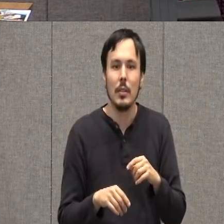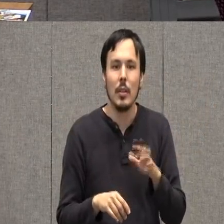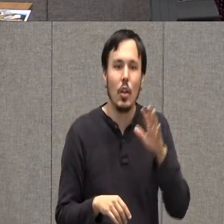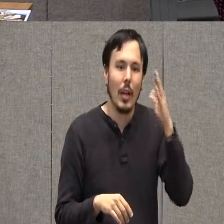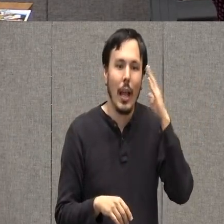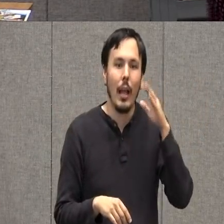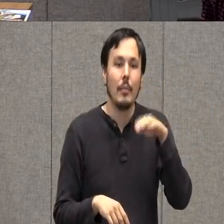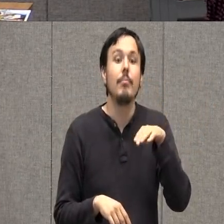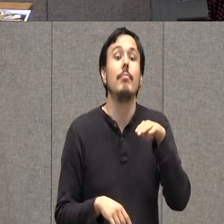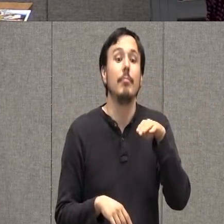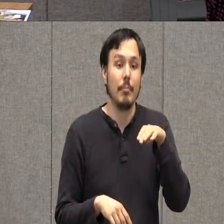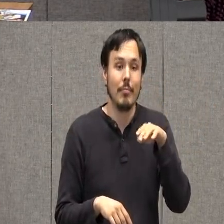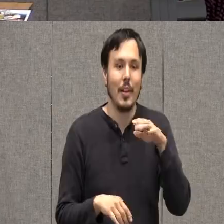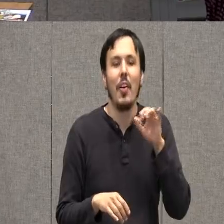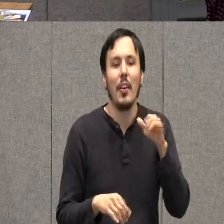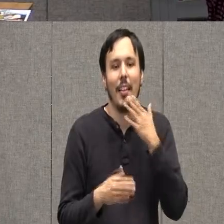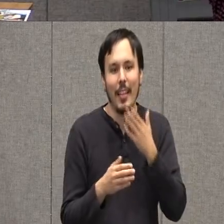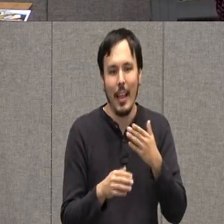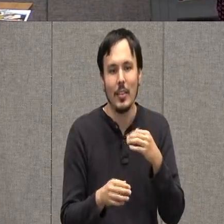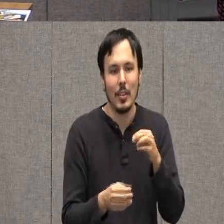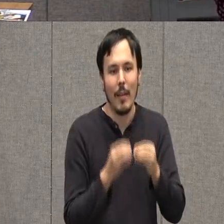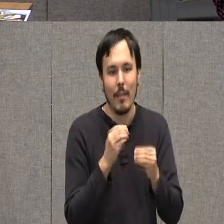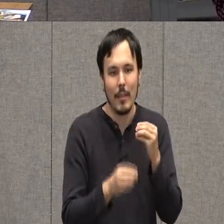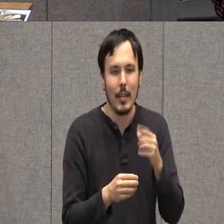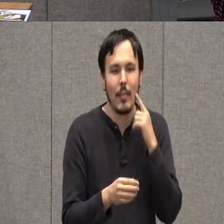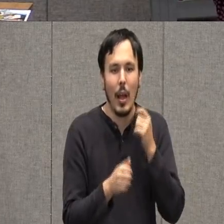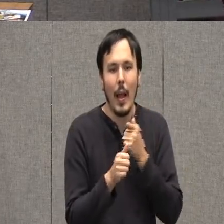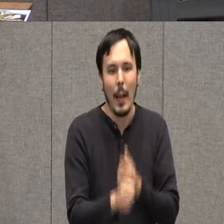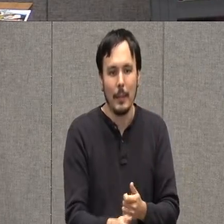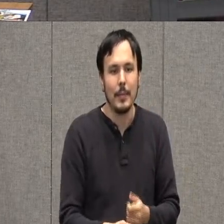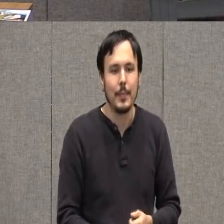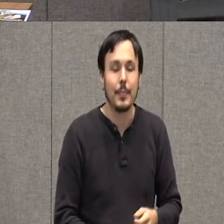And her toes are pointing straight, this is the exact kind of thing I would notice